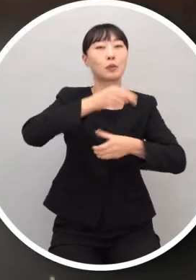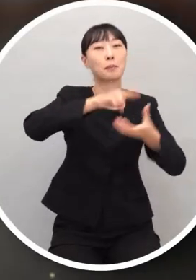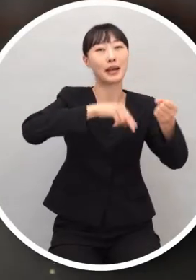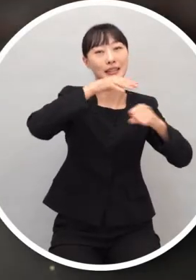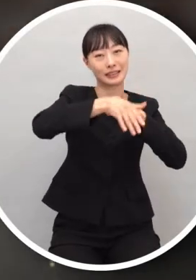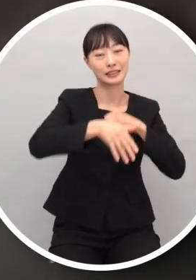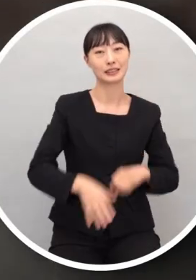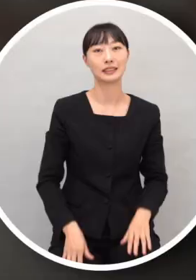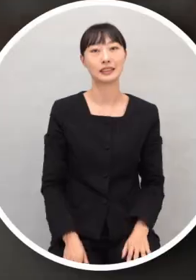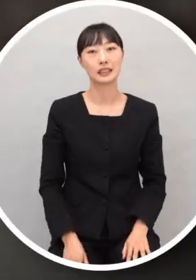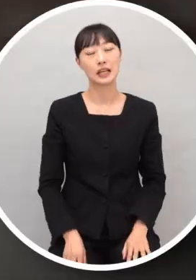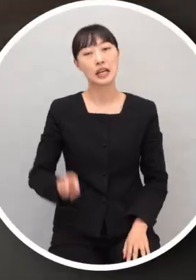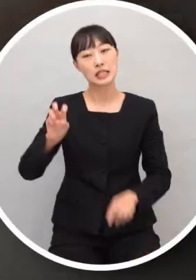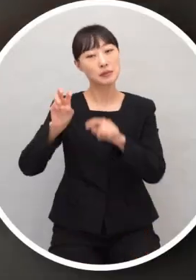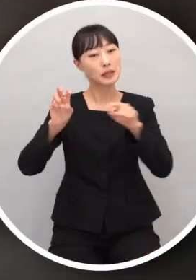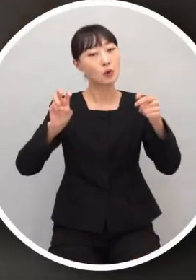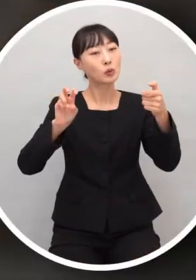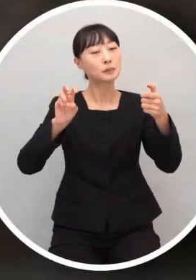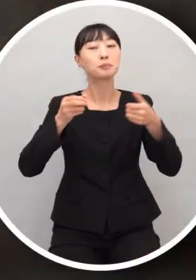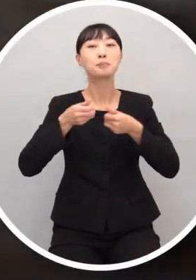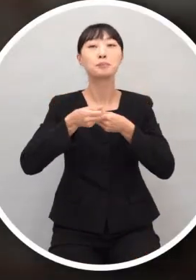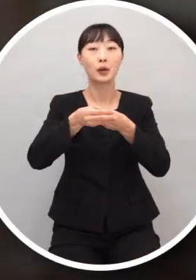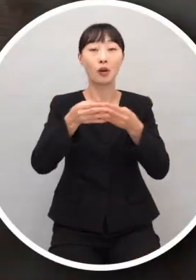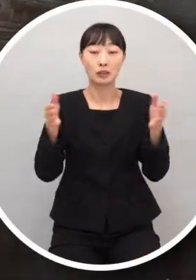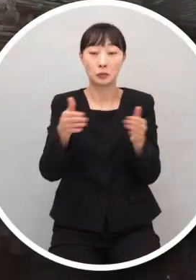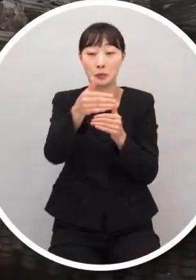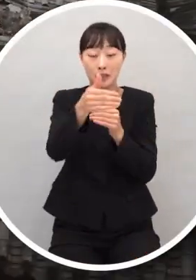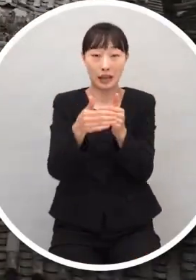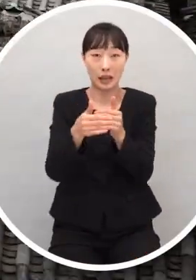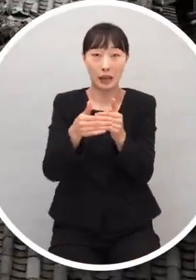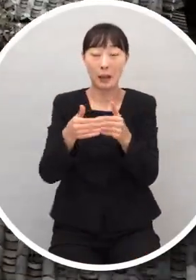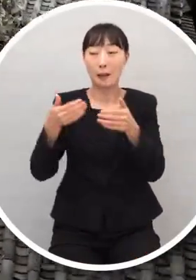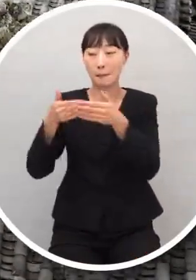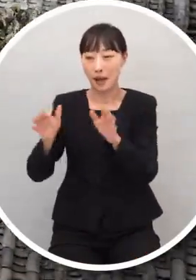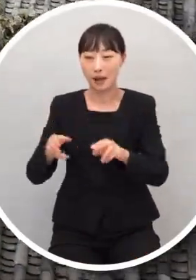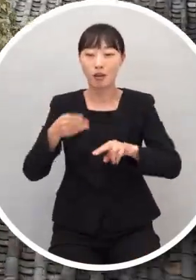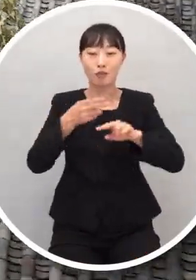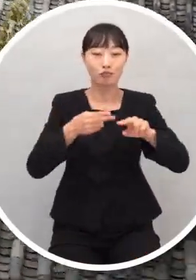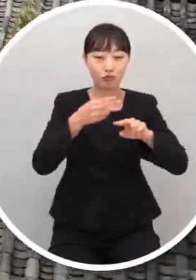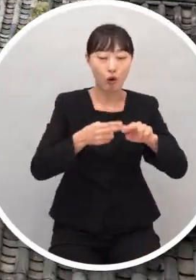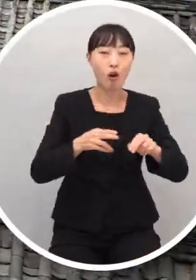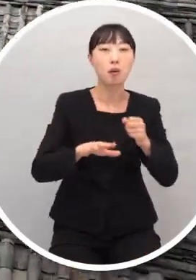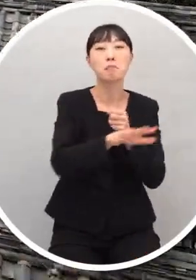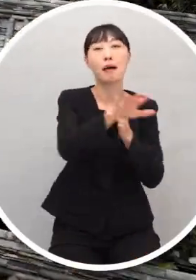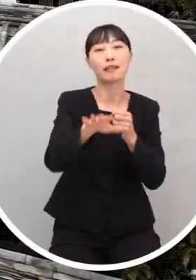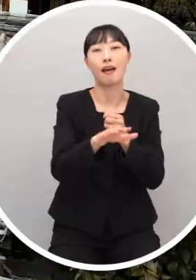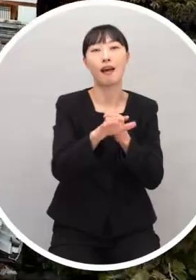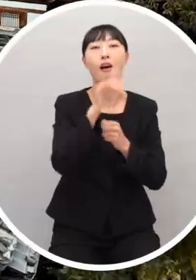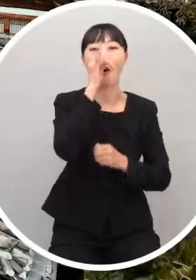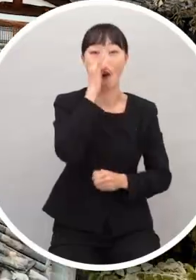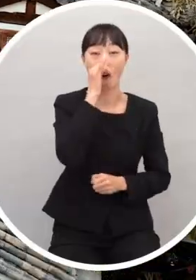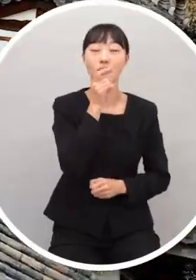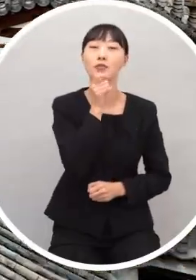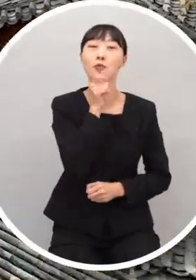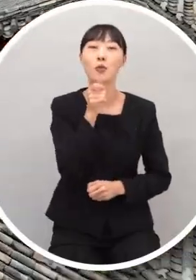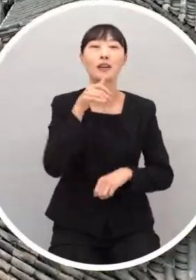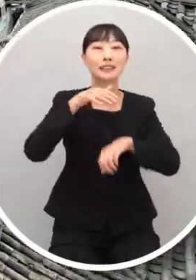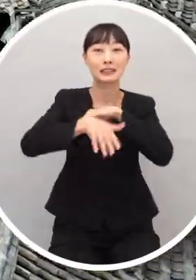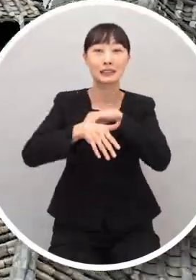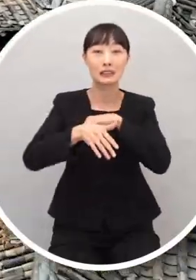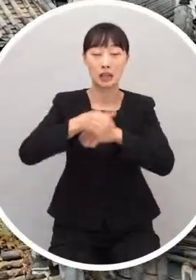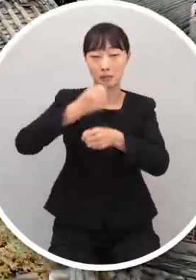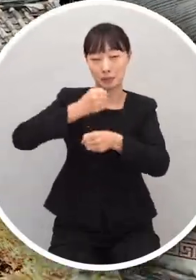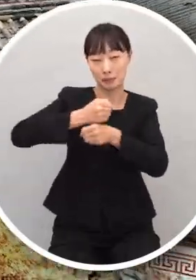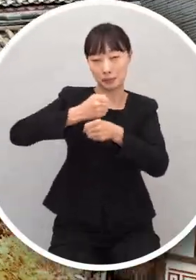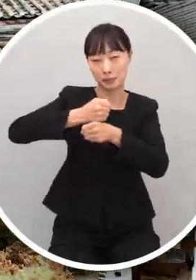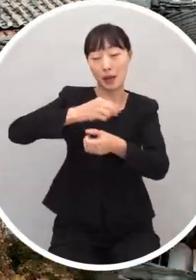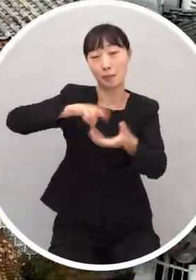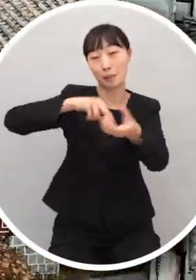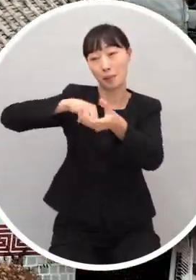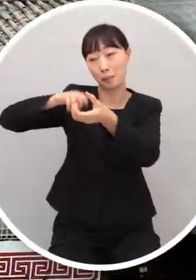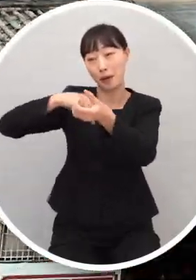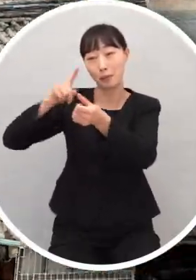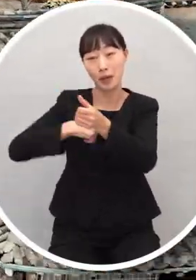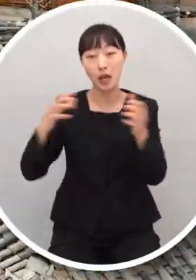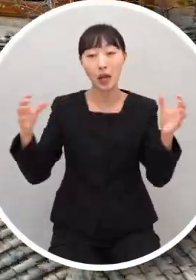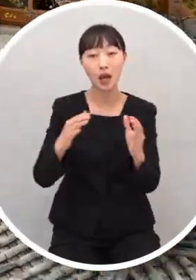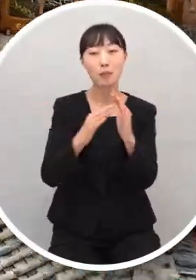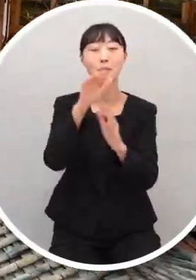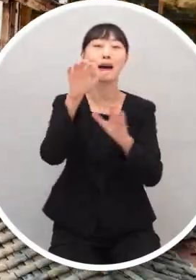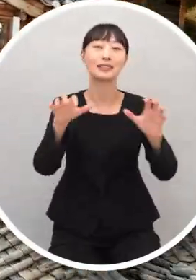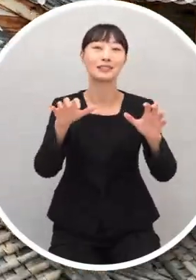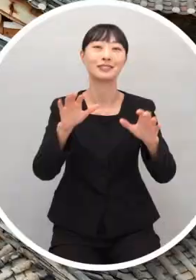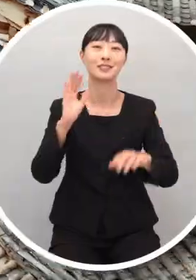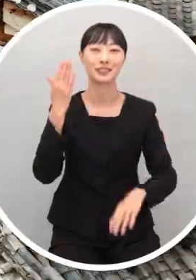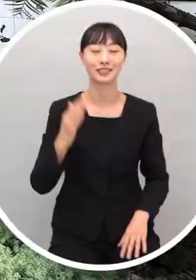Tiny homes with rooms, a kitchen, and a yard were built on small 66-165 square meters, collectively creating characteristic hanok districts.